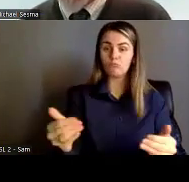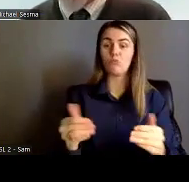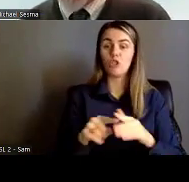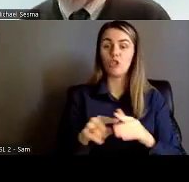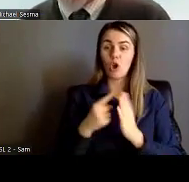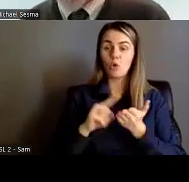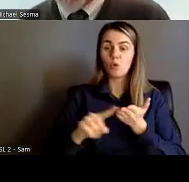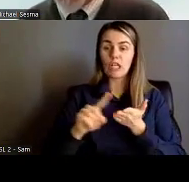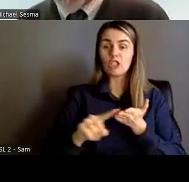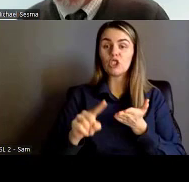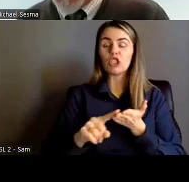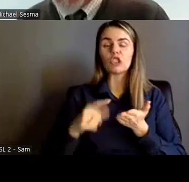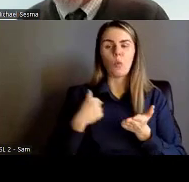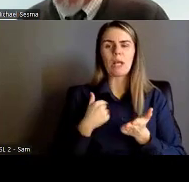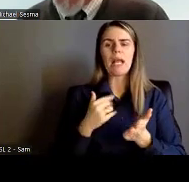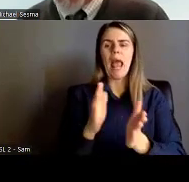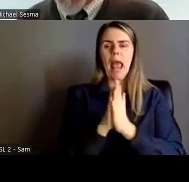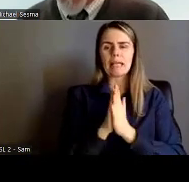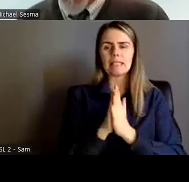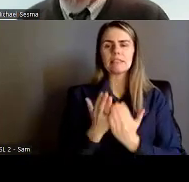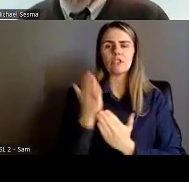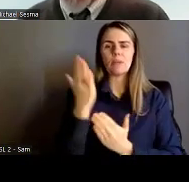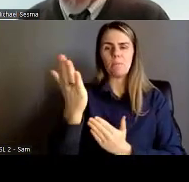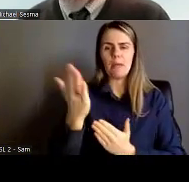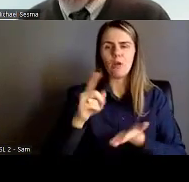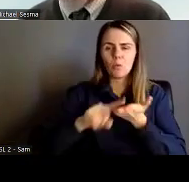a research progress report annually.